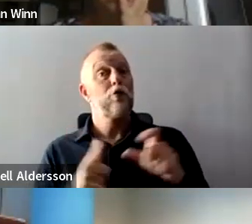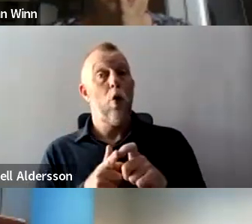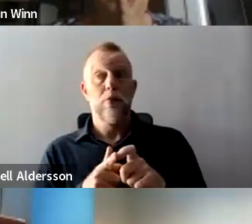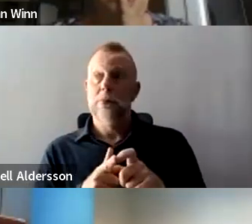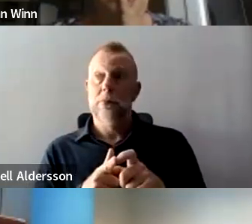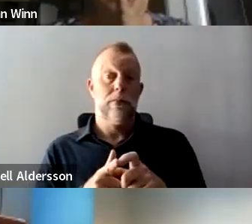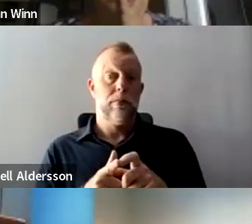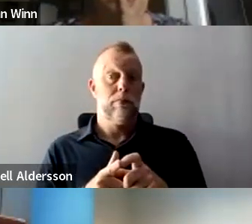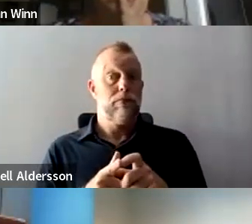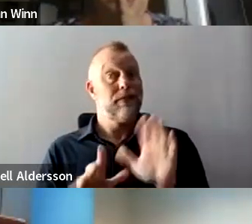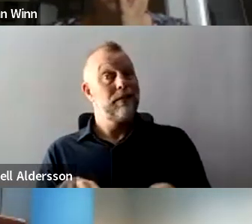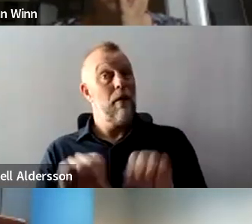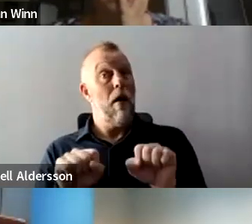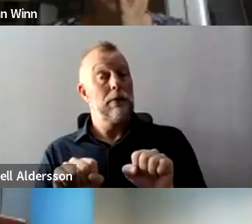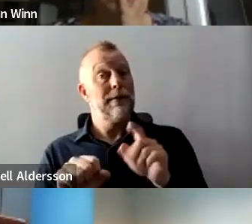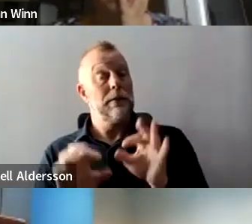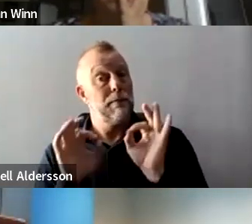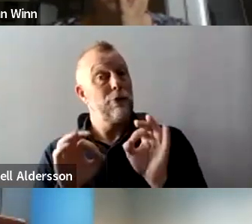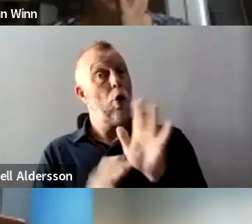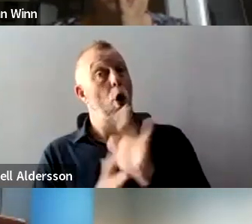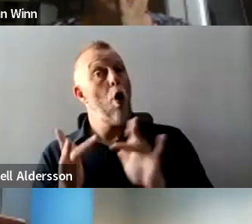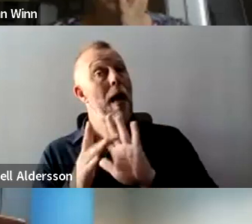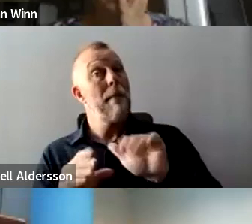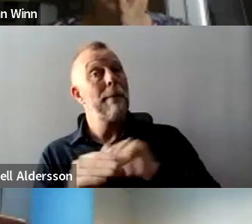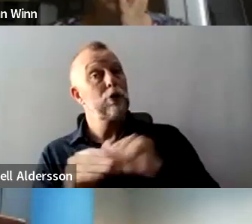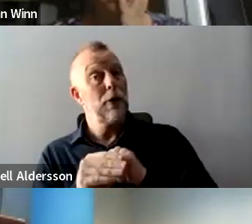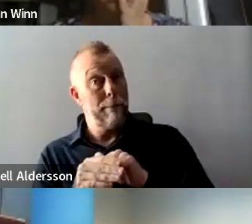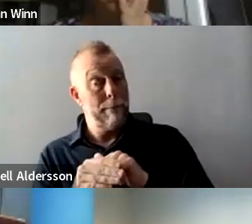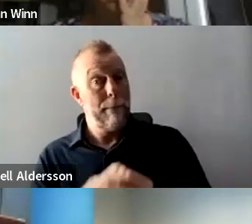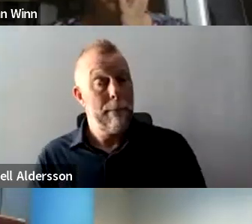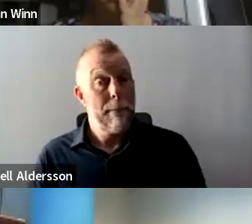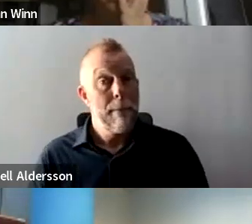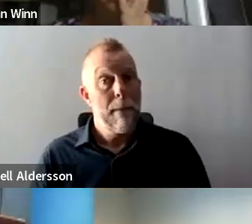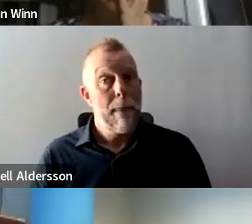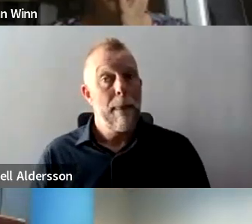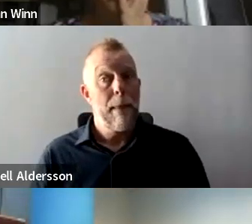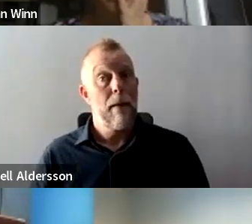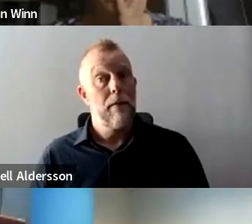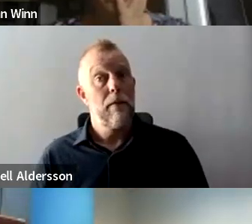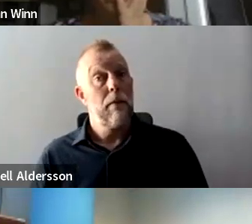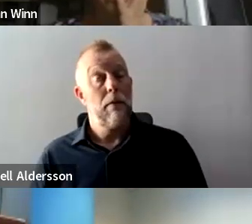started a special online membership for QToDs in the Global South